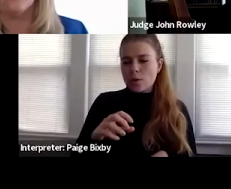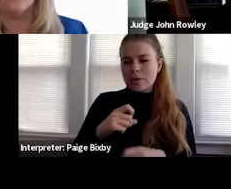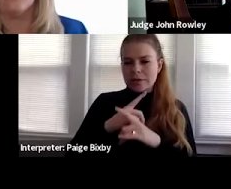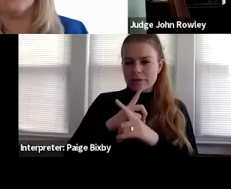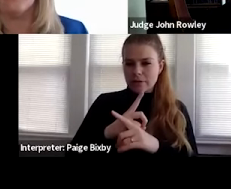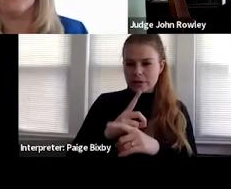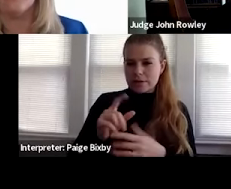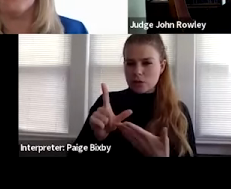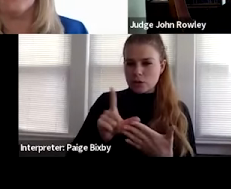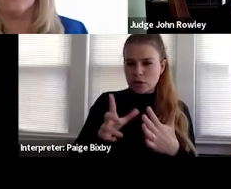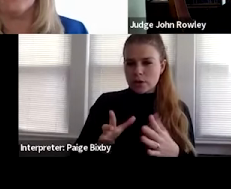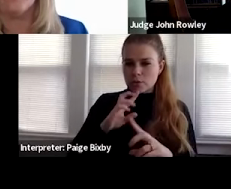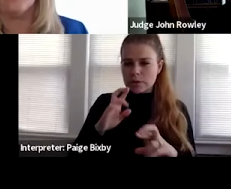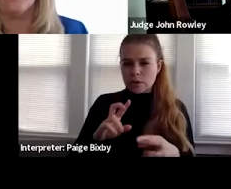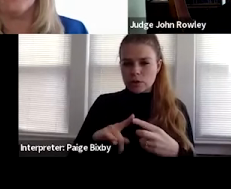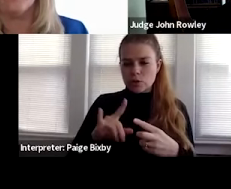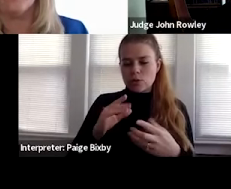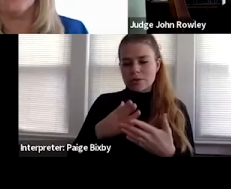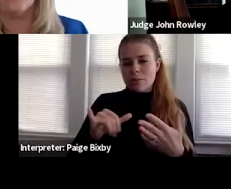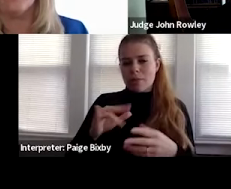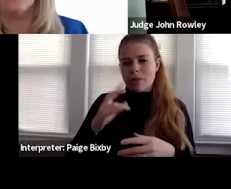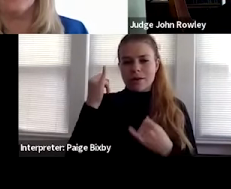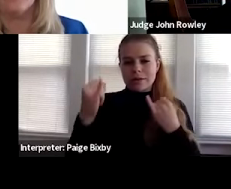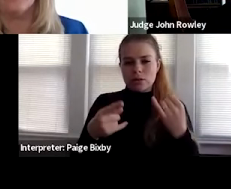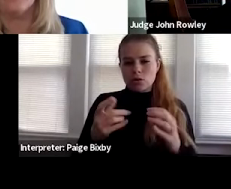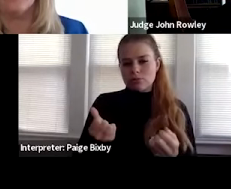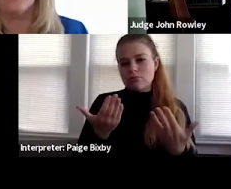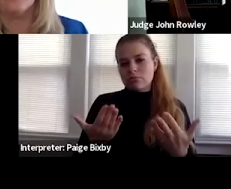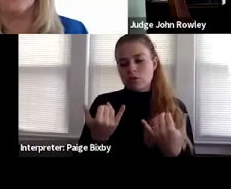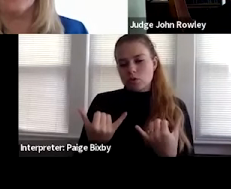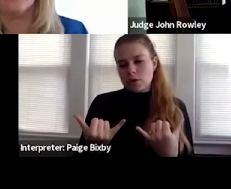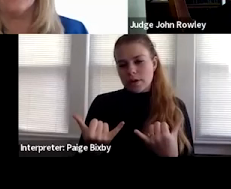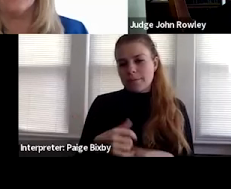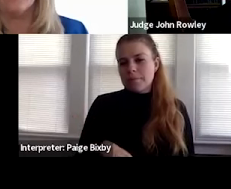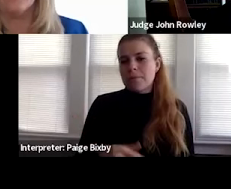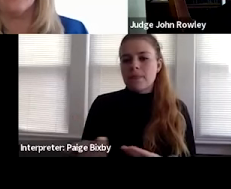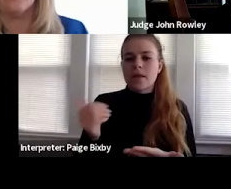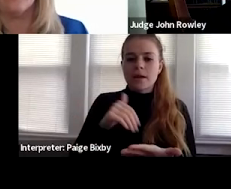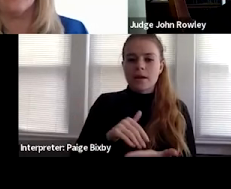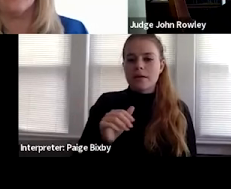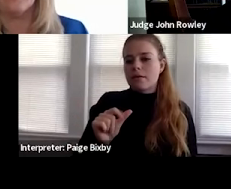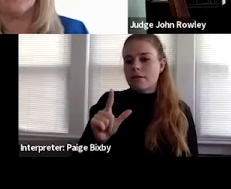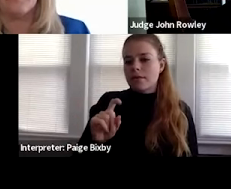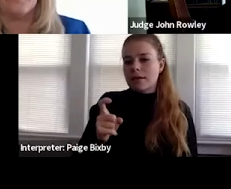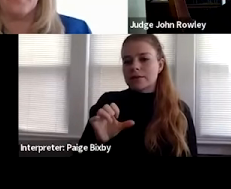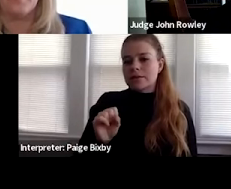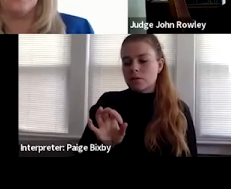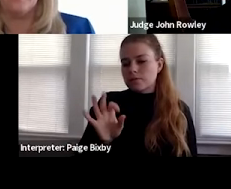to some of these ideas presented here today?" And so once again, Alexis, I just wanna pitch this to you,